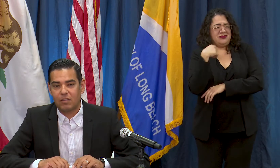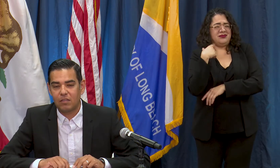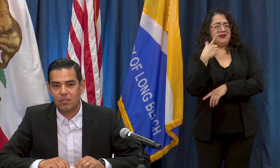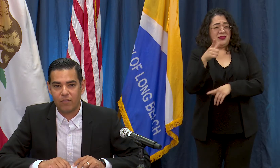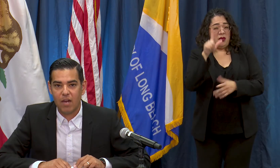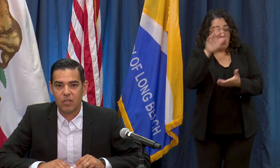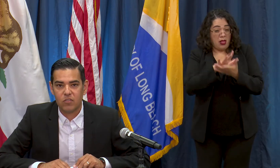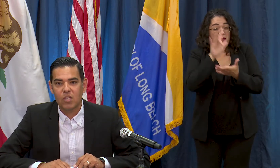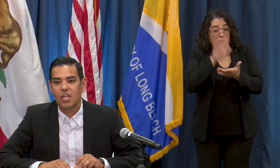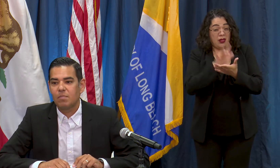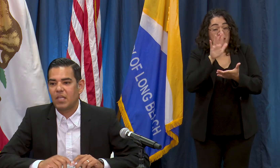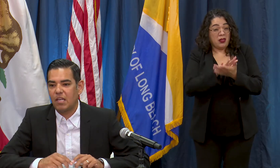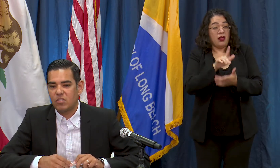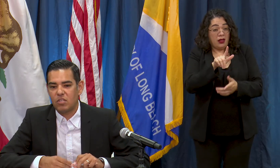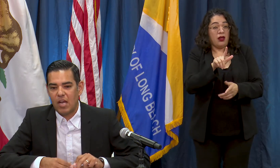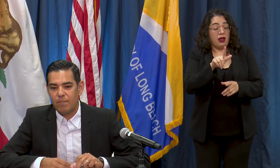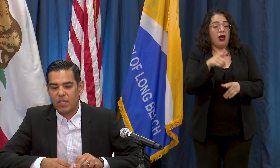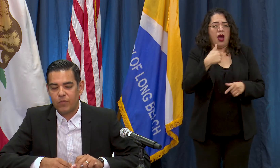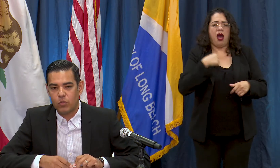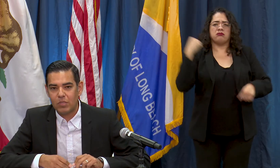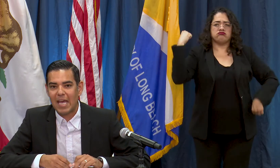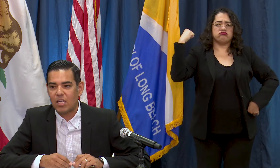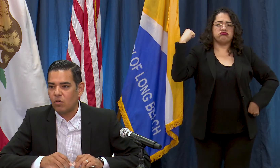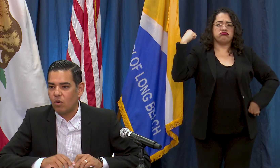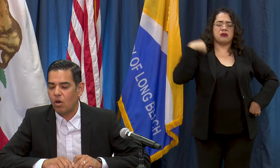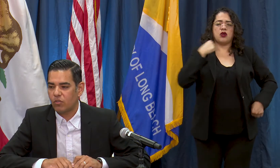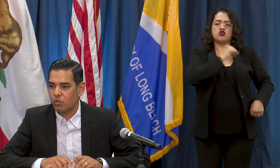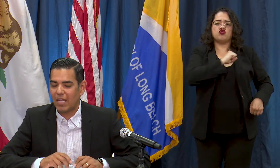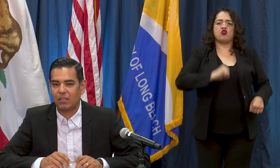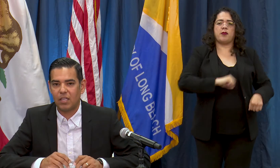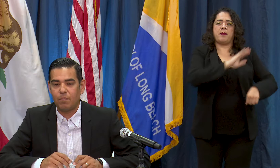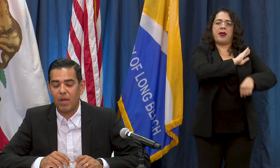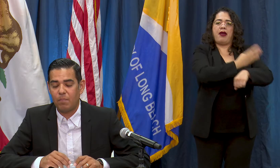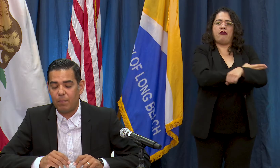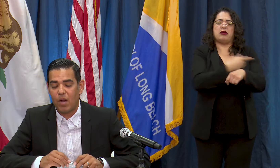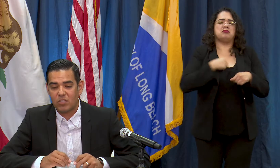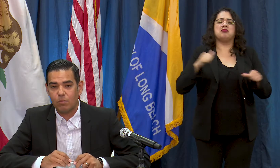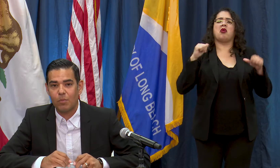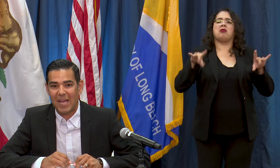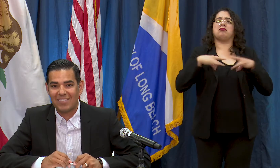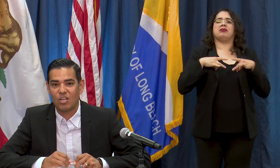the virus because if you do get it you are also likely and possible to pass it